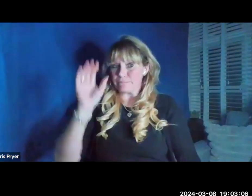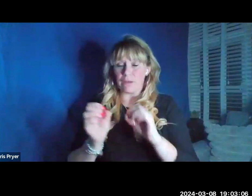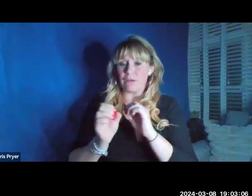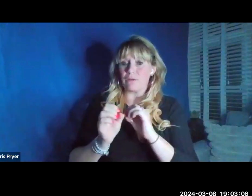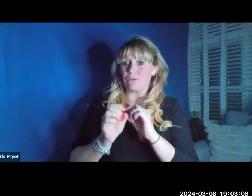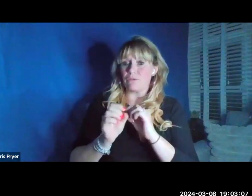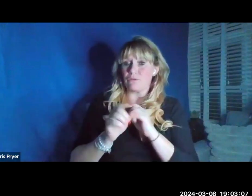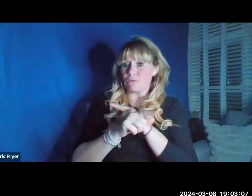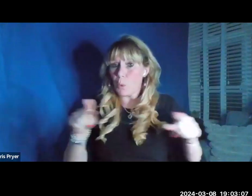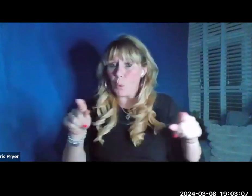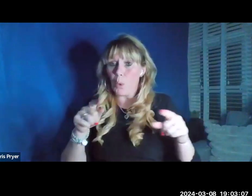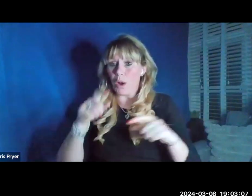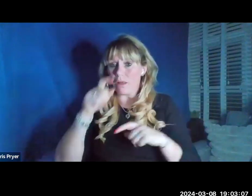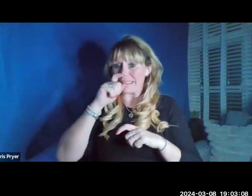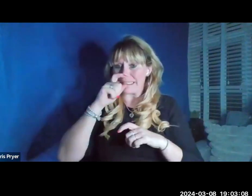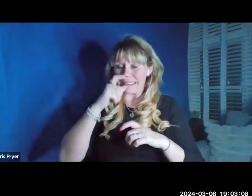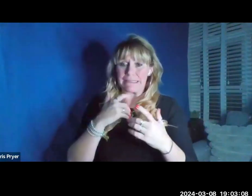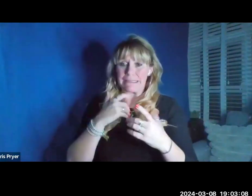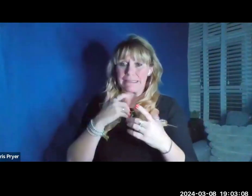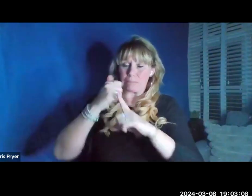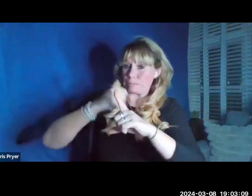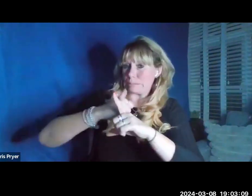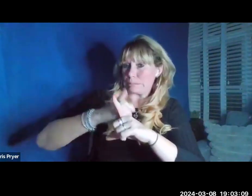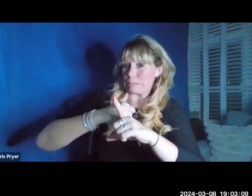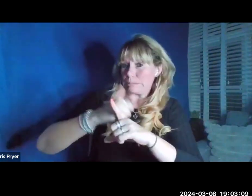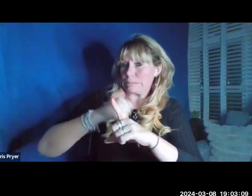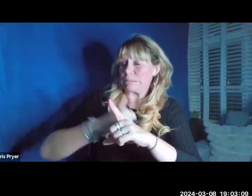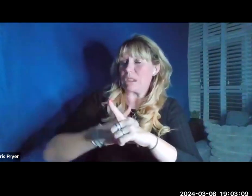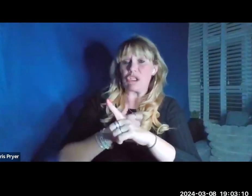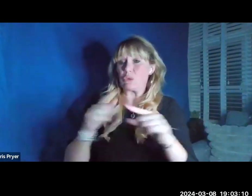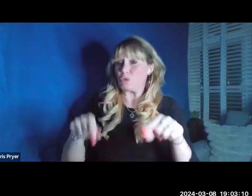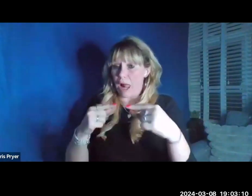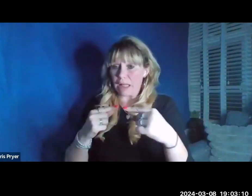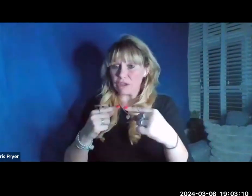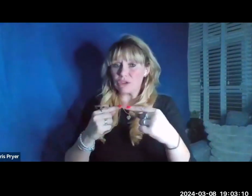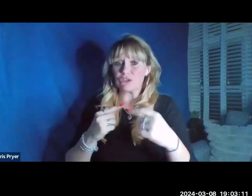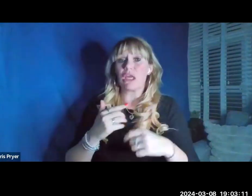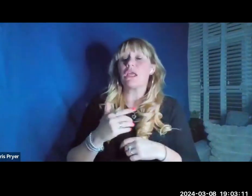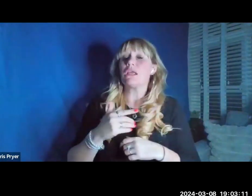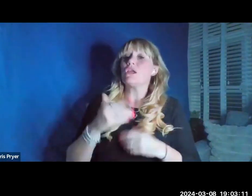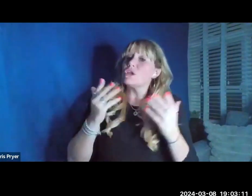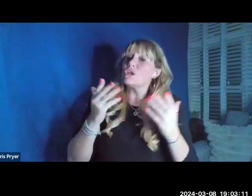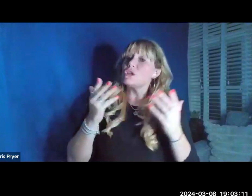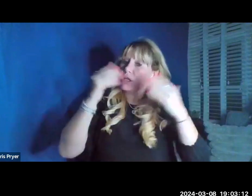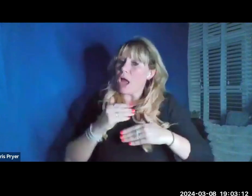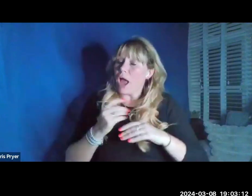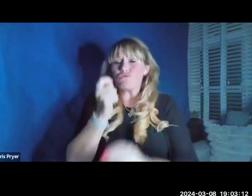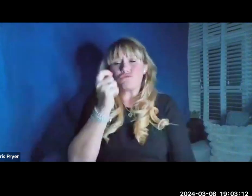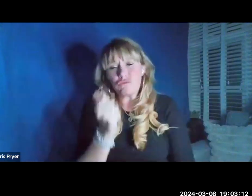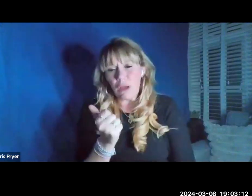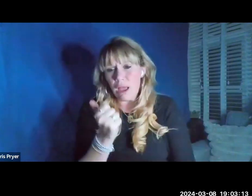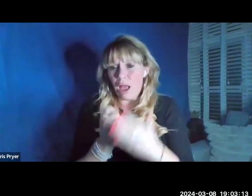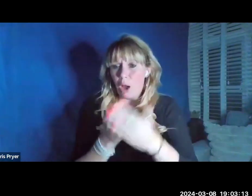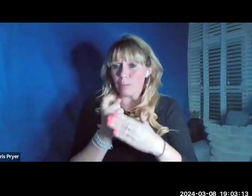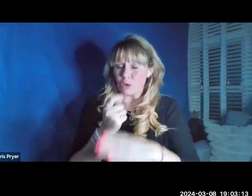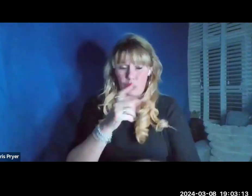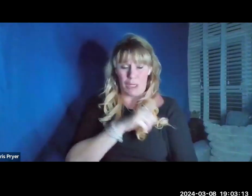to challenge that. Tonight offers a rare opportunity to celebrate the Talents of Disabled women.